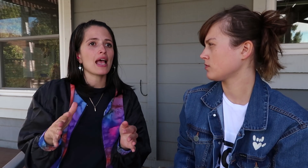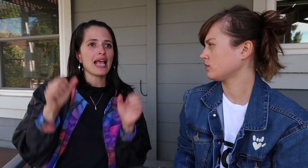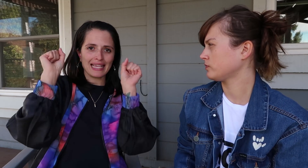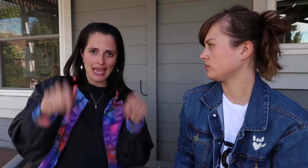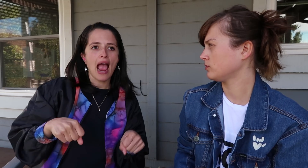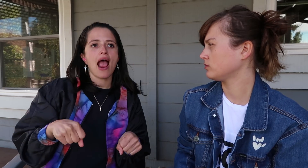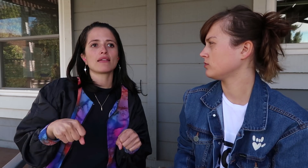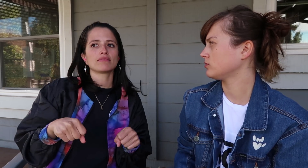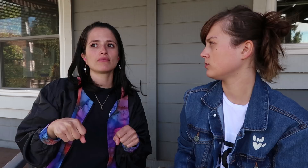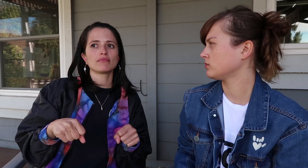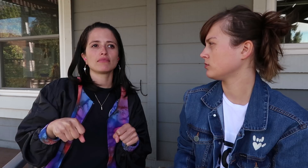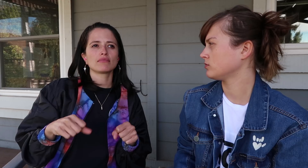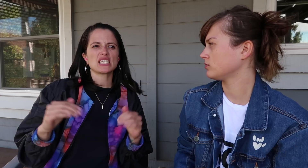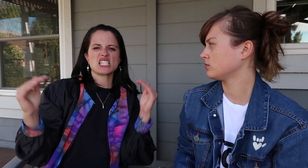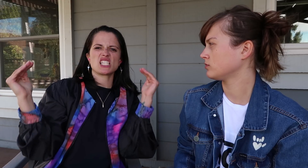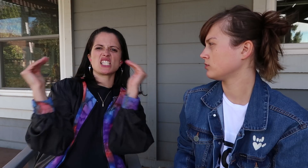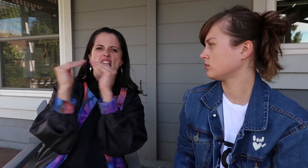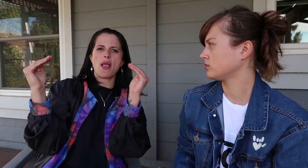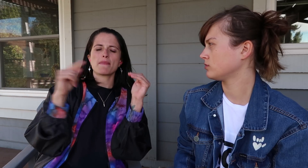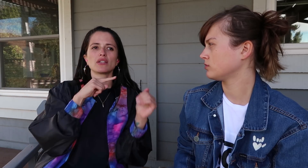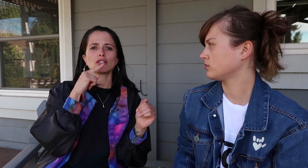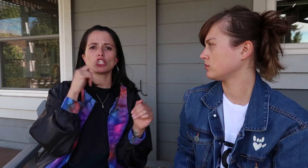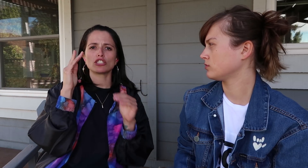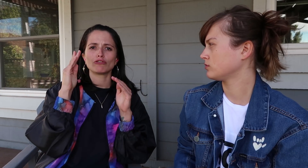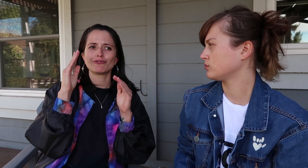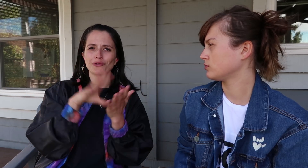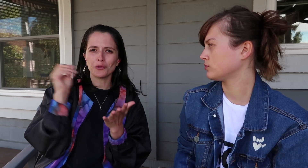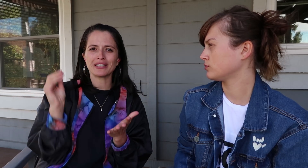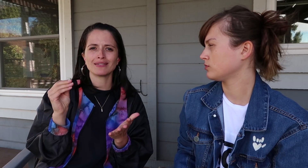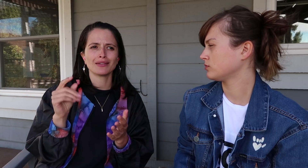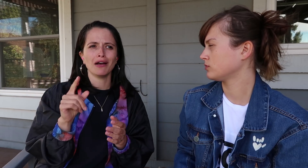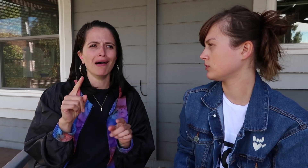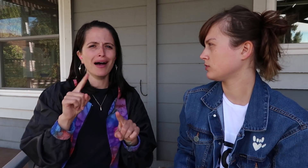can learn the exact same way as hearing students.